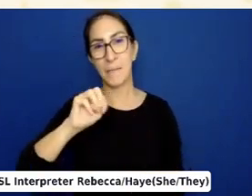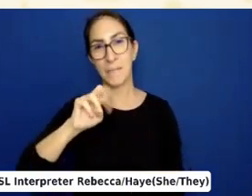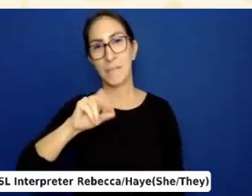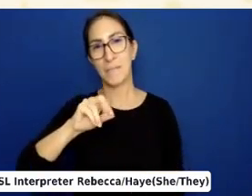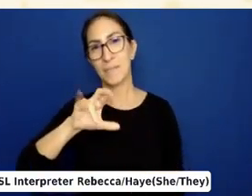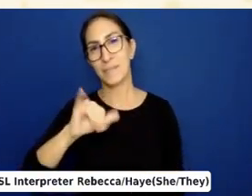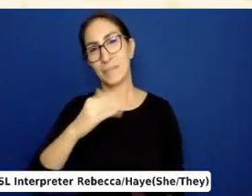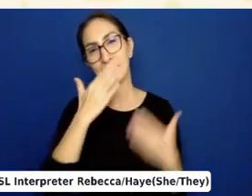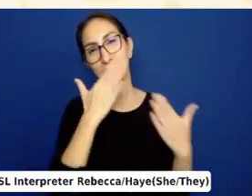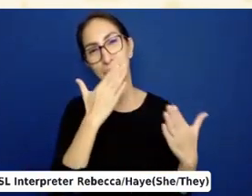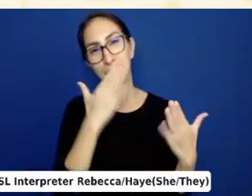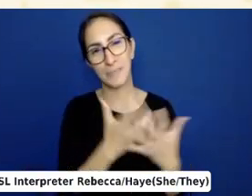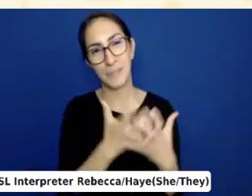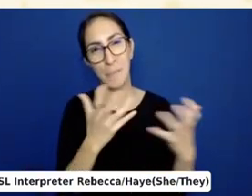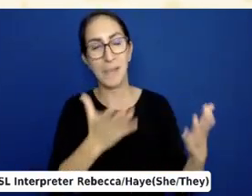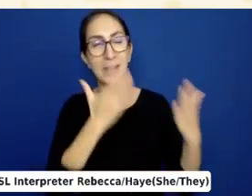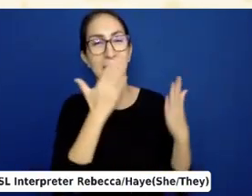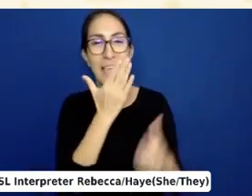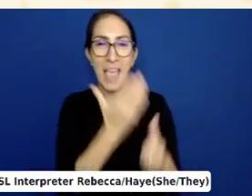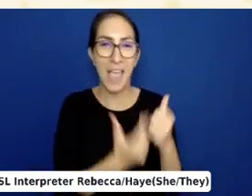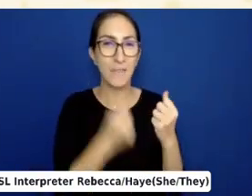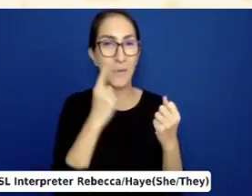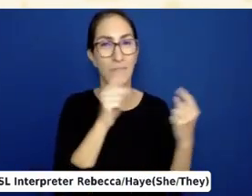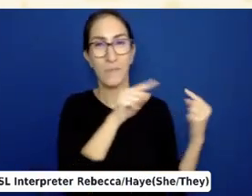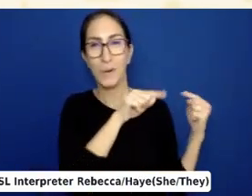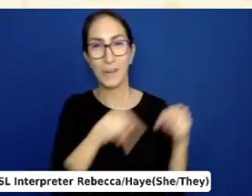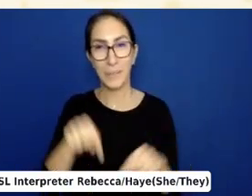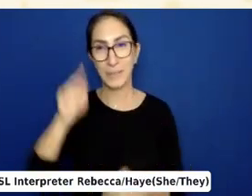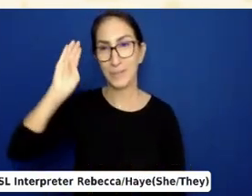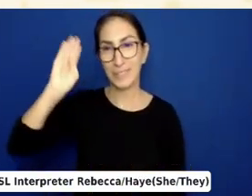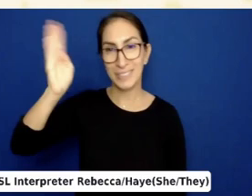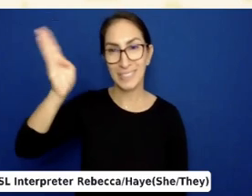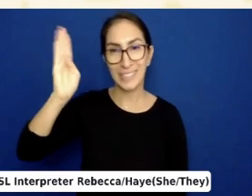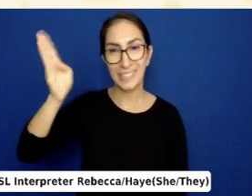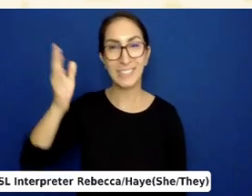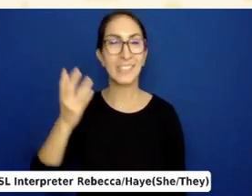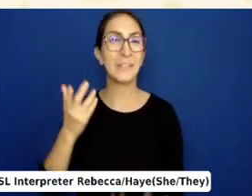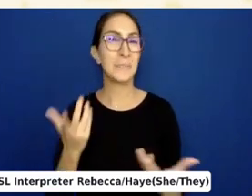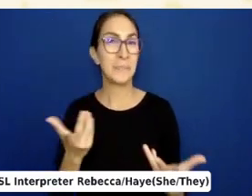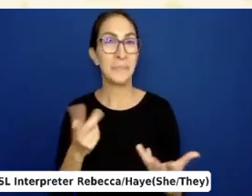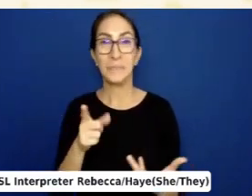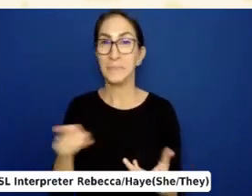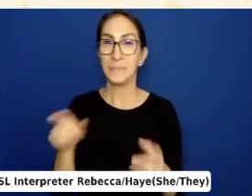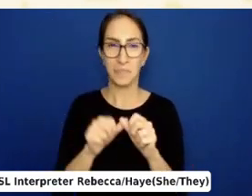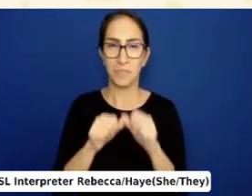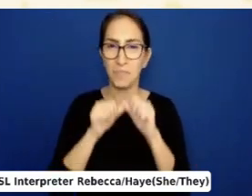Thanks, everyone, for attending the session with Merary Alvarado. You can continue the conversation in the chat